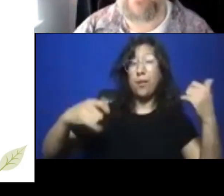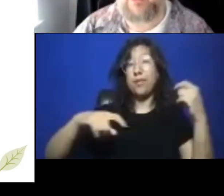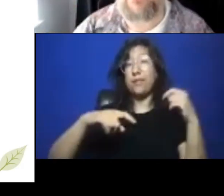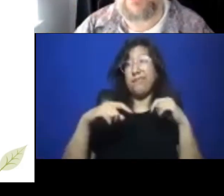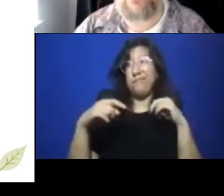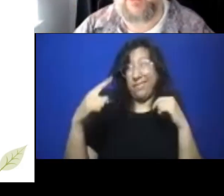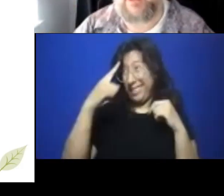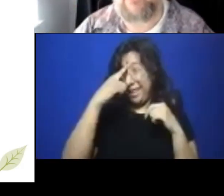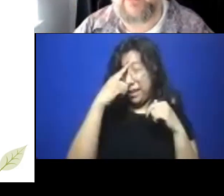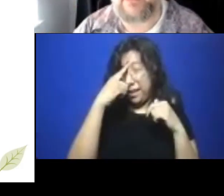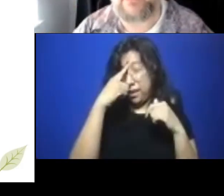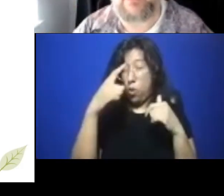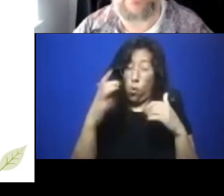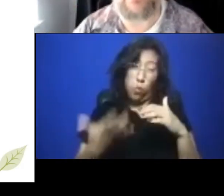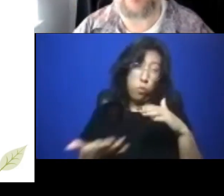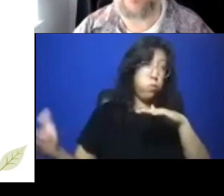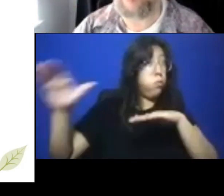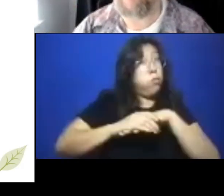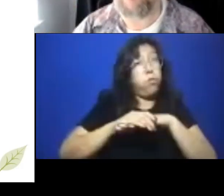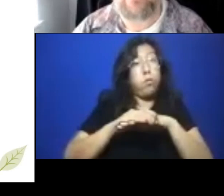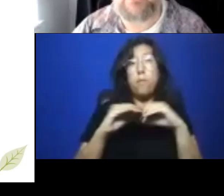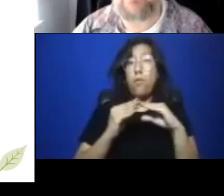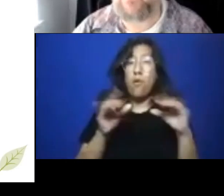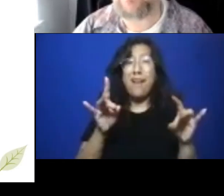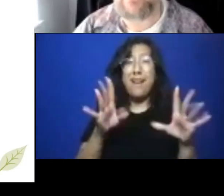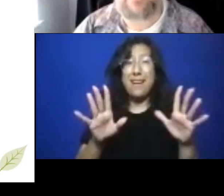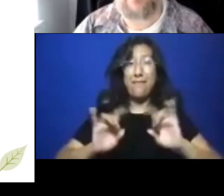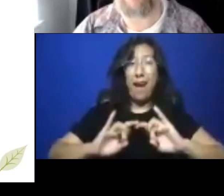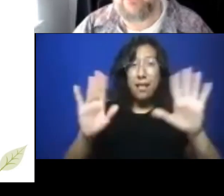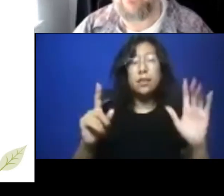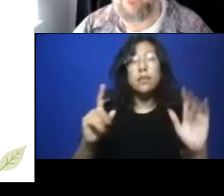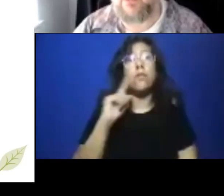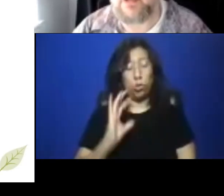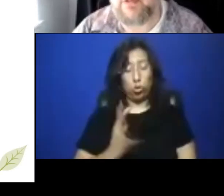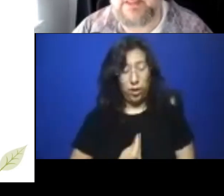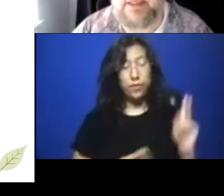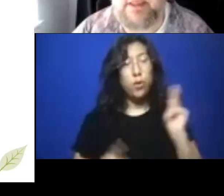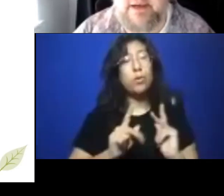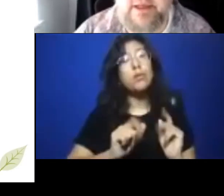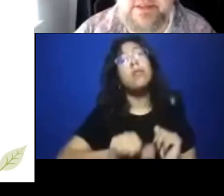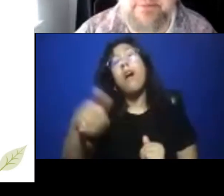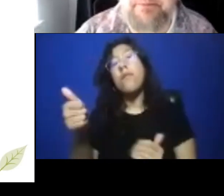of how much more hate violence there is for trans folks and for other marginalized identities.